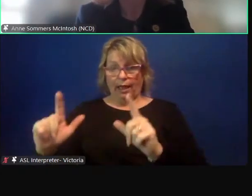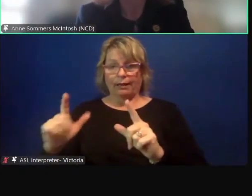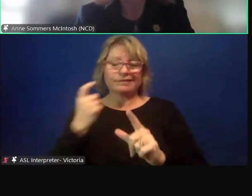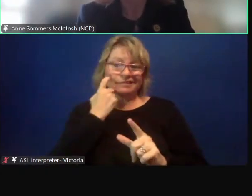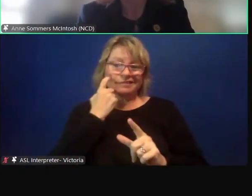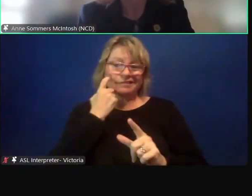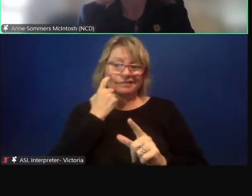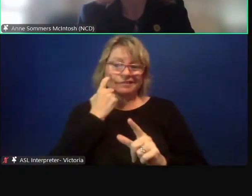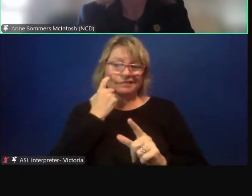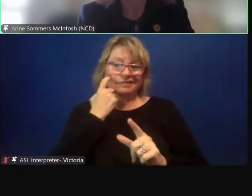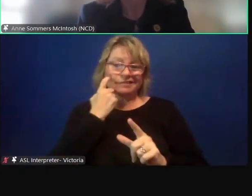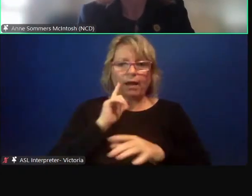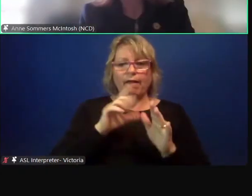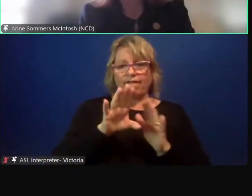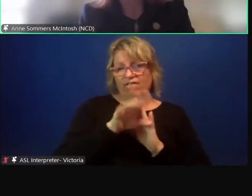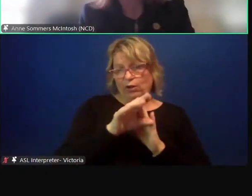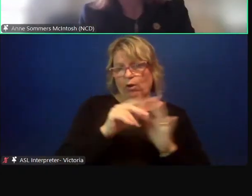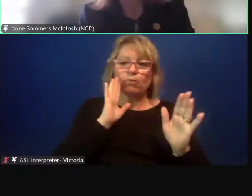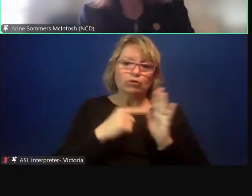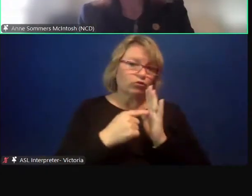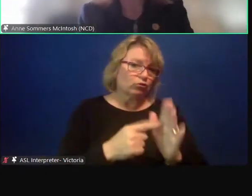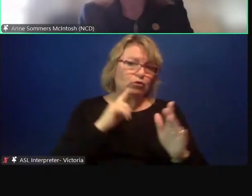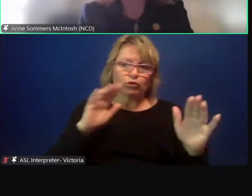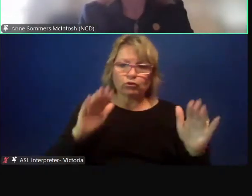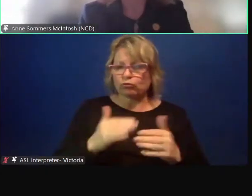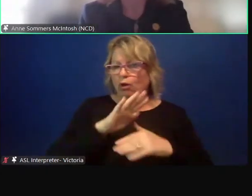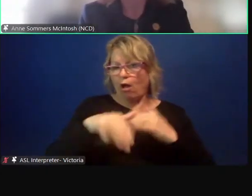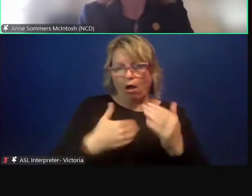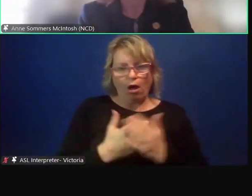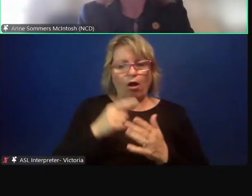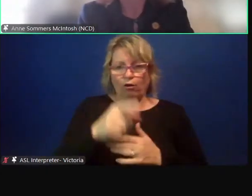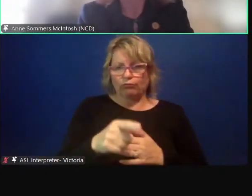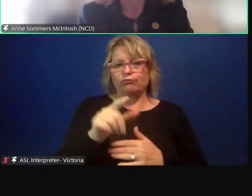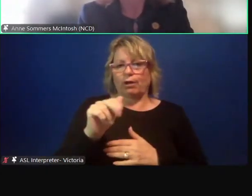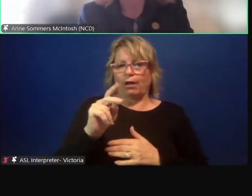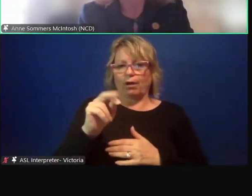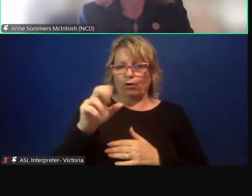I'm about to show, which introduces all of you to Andres, for those who may not have